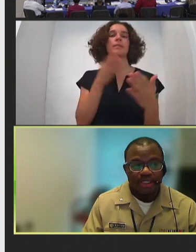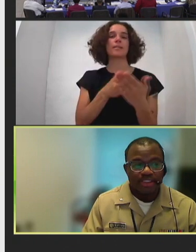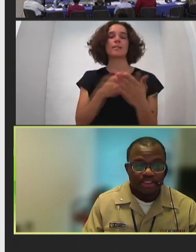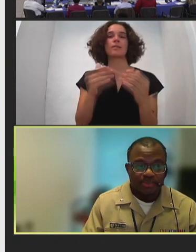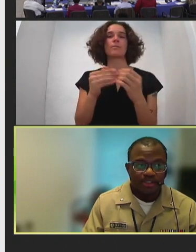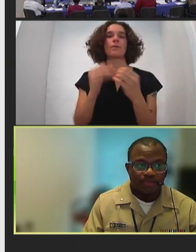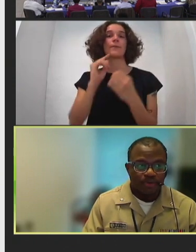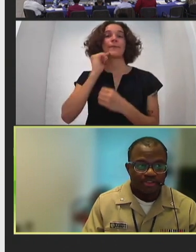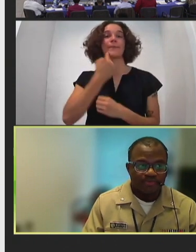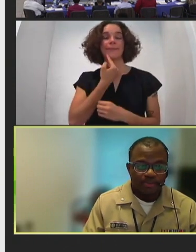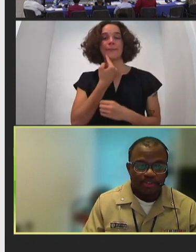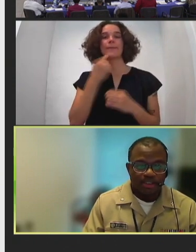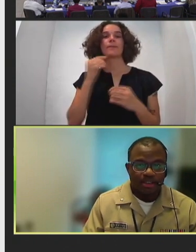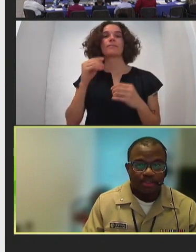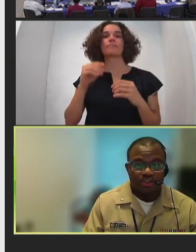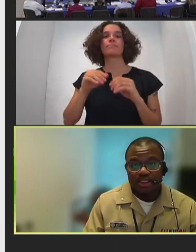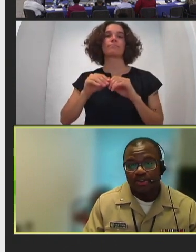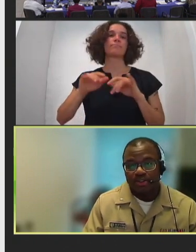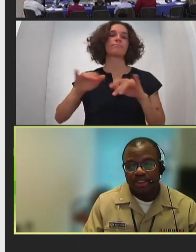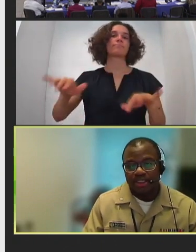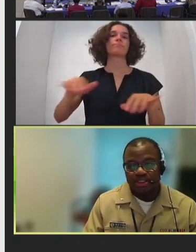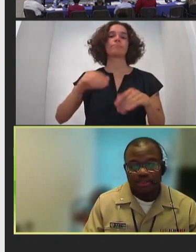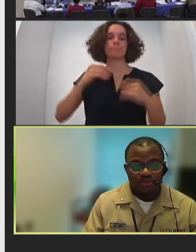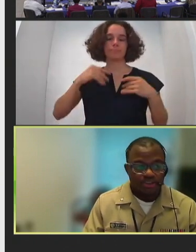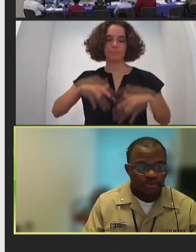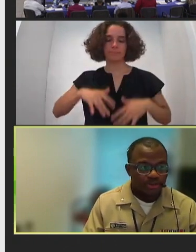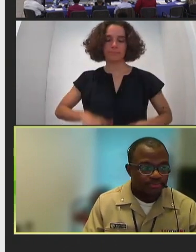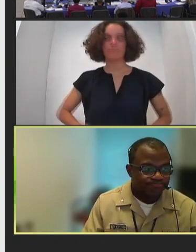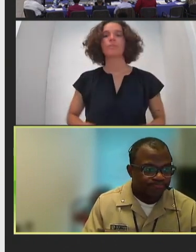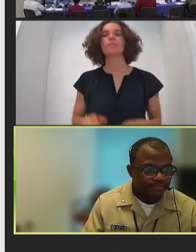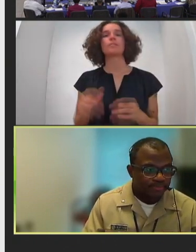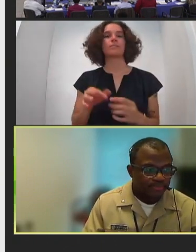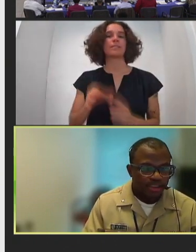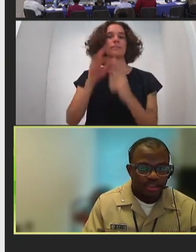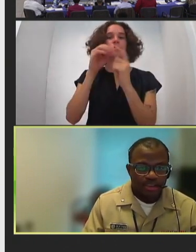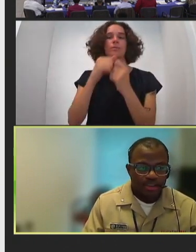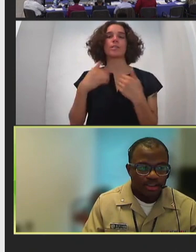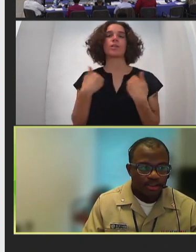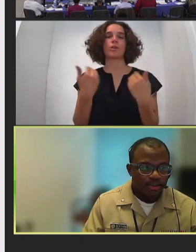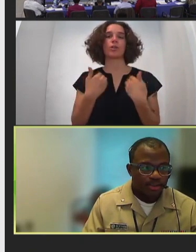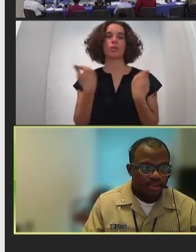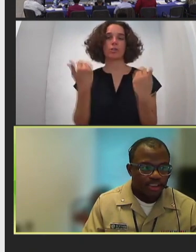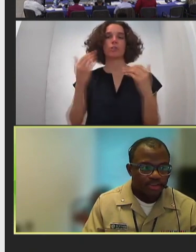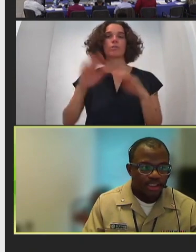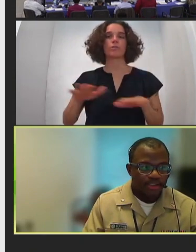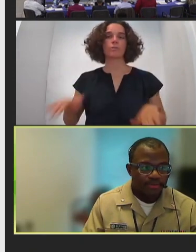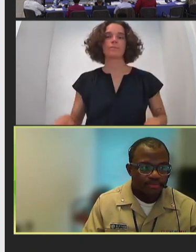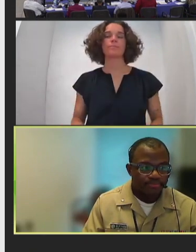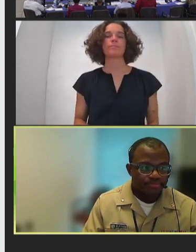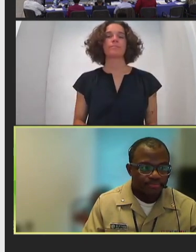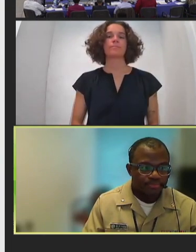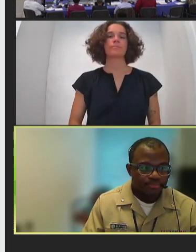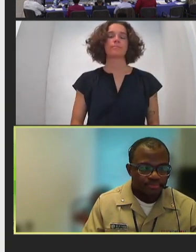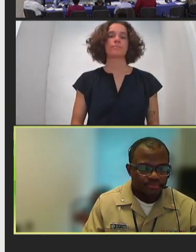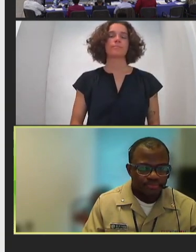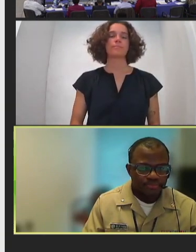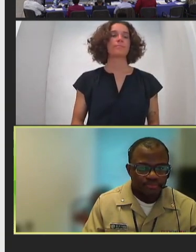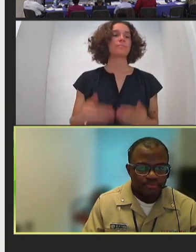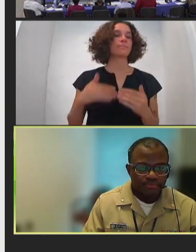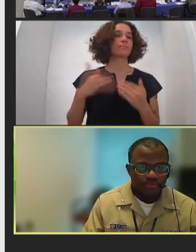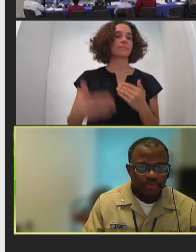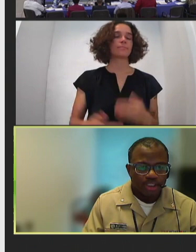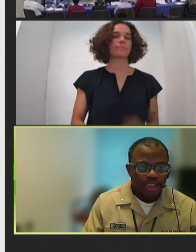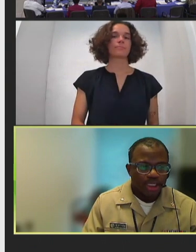disseminated forms of TB, particularly in younger children. Next slide.